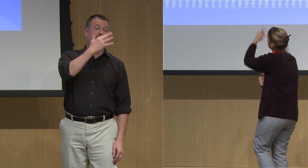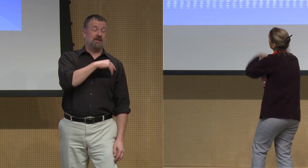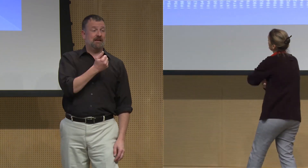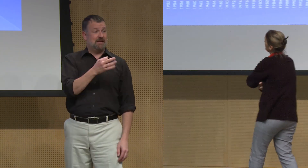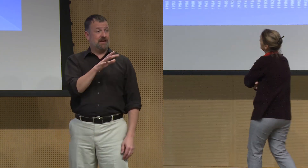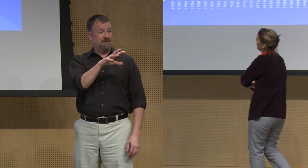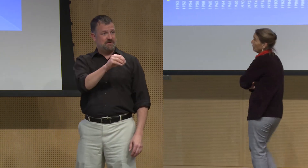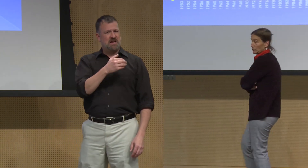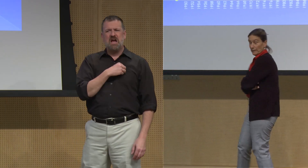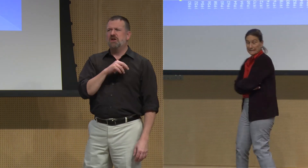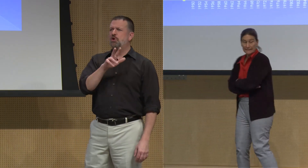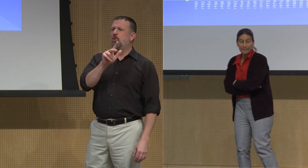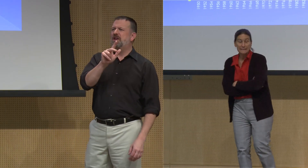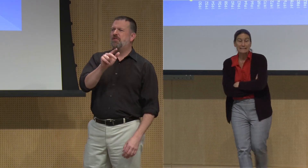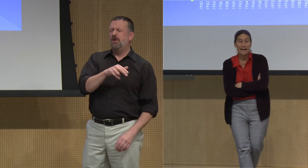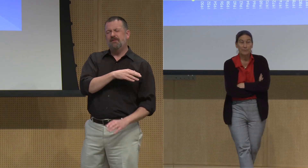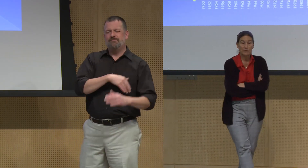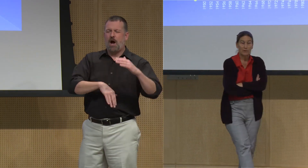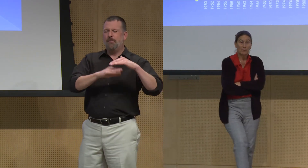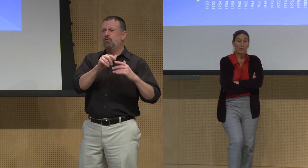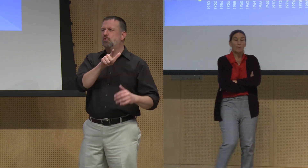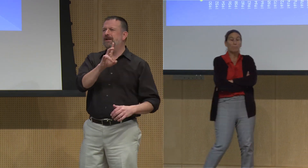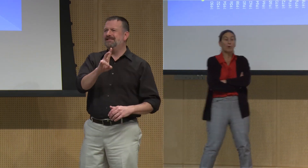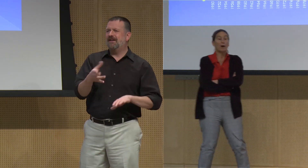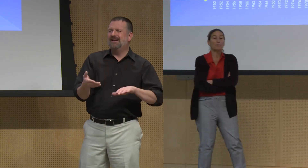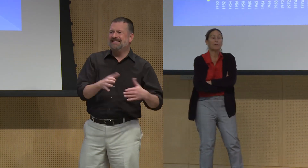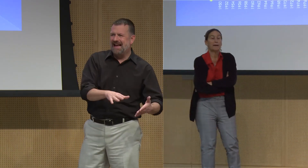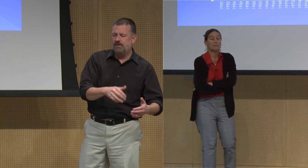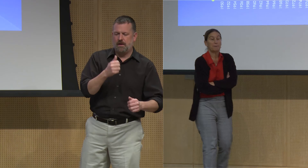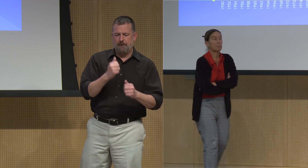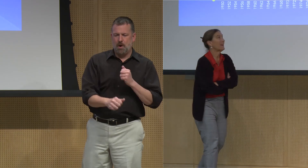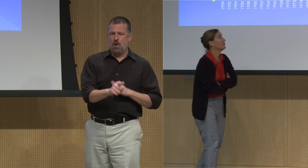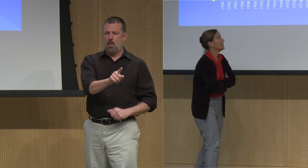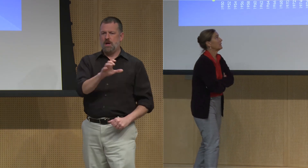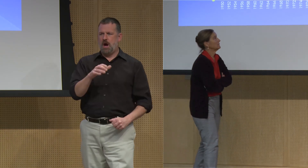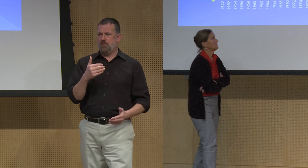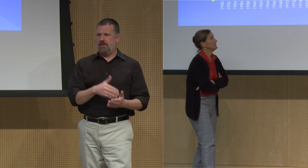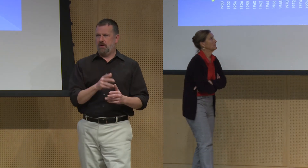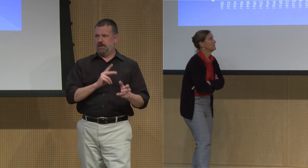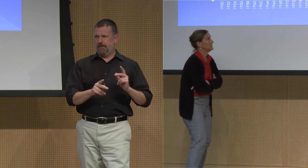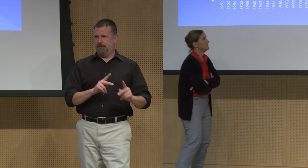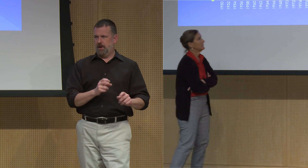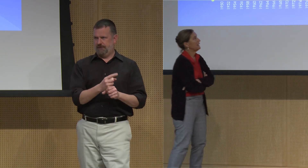INTO 27 DEATHS PER 100,000 PEOPLE EVERY YEAR.